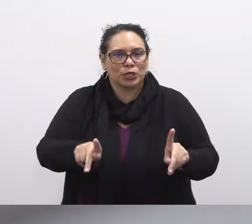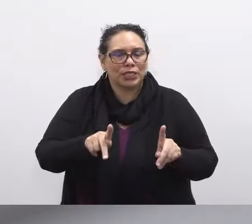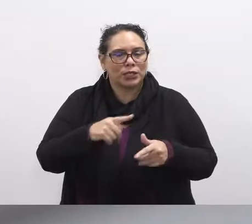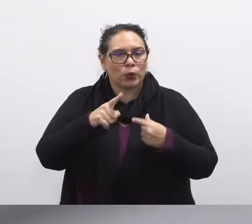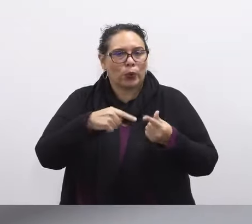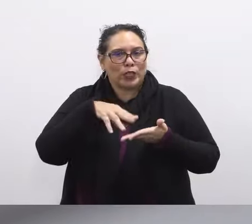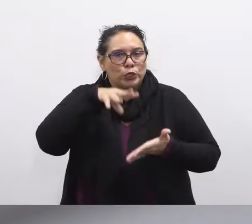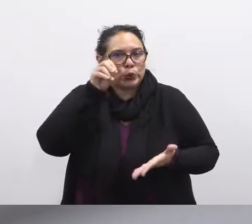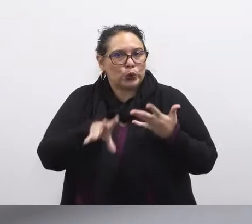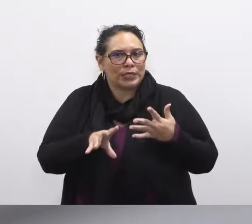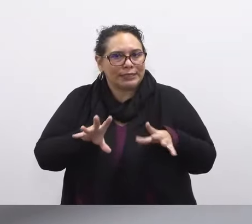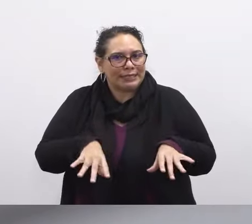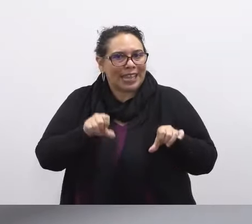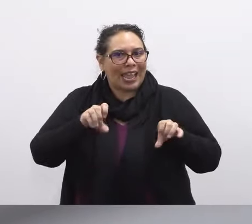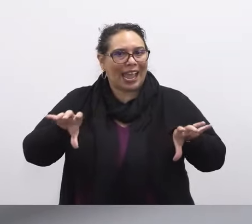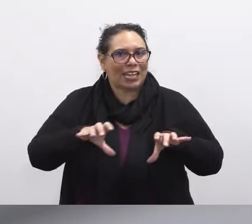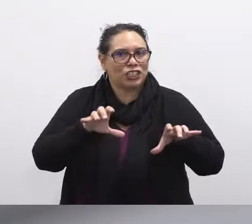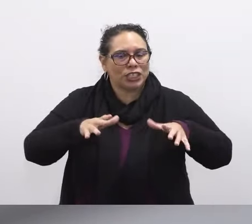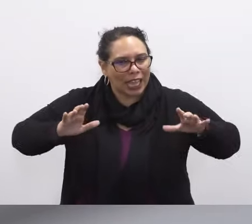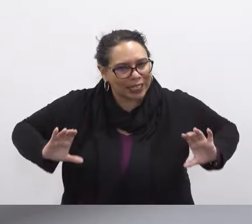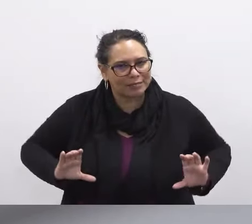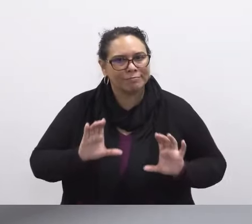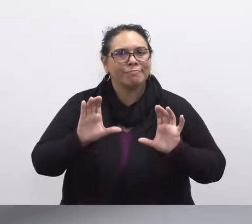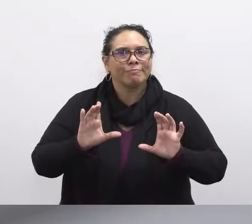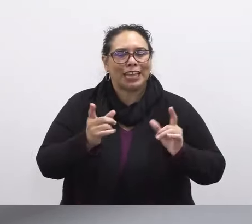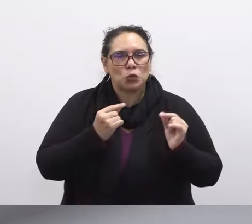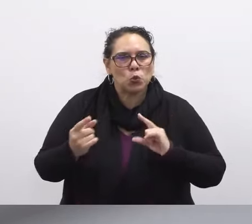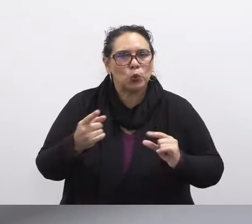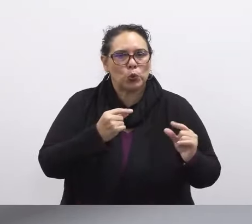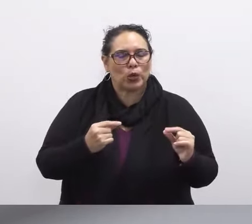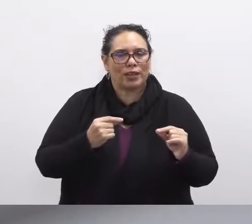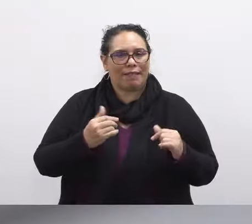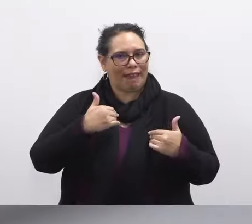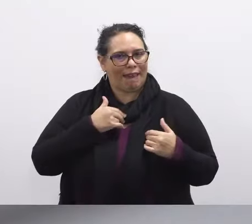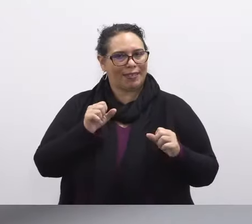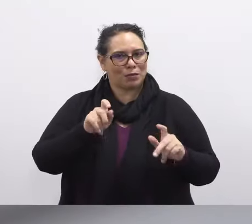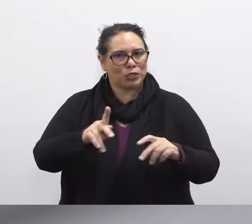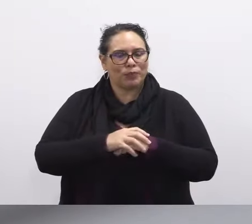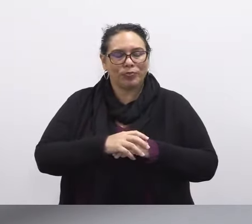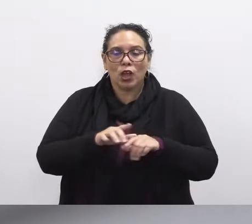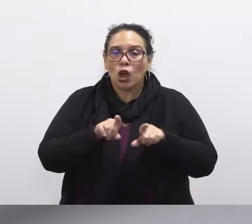and do something about it right away, and they had that opportunity. So also appreciate Mr. Miller,